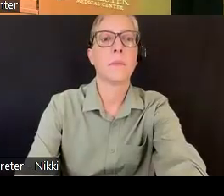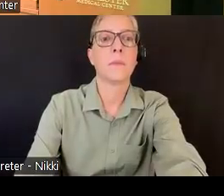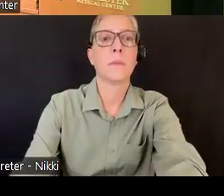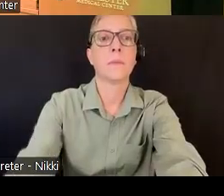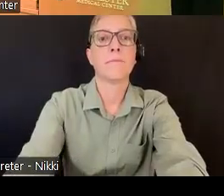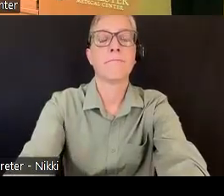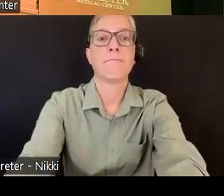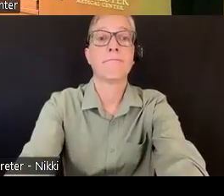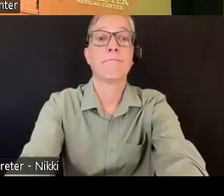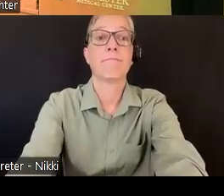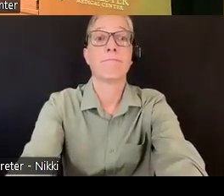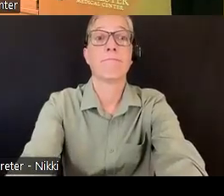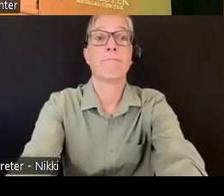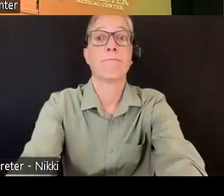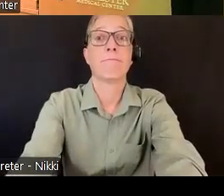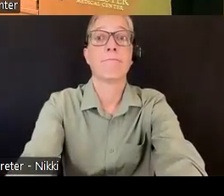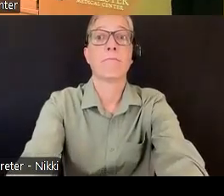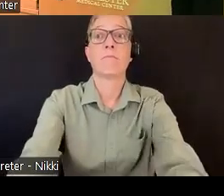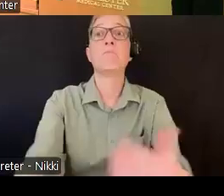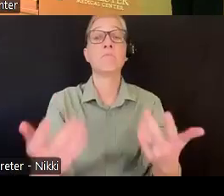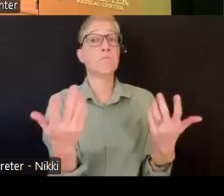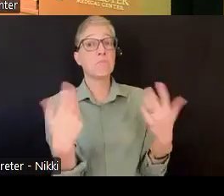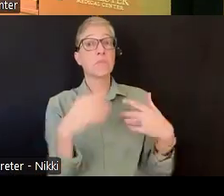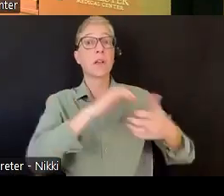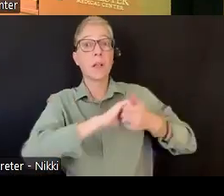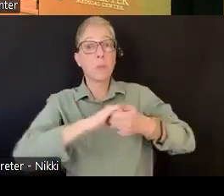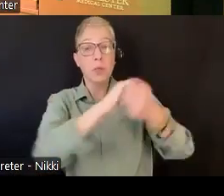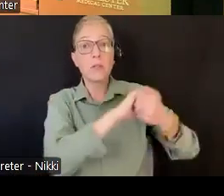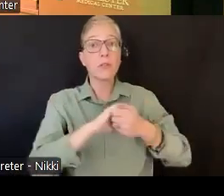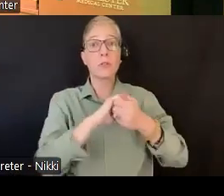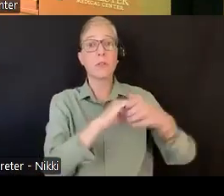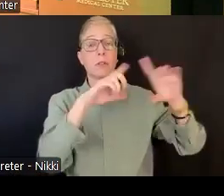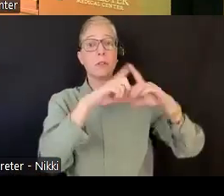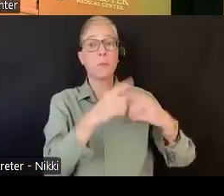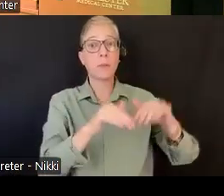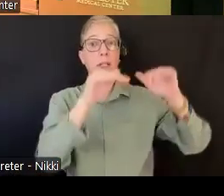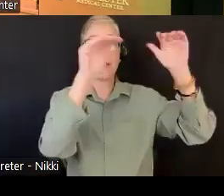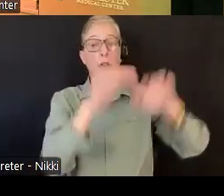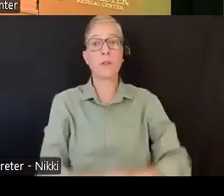the at the same level. Yeah. Anybody else? Yeah.